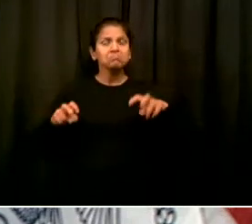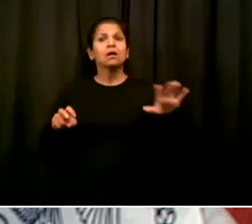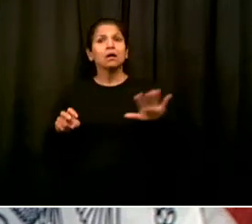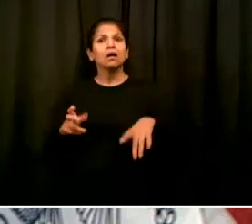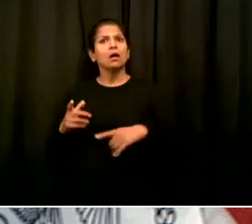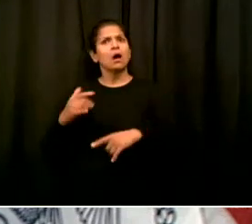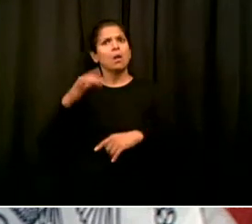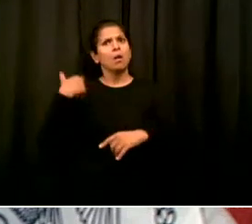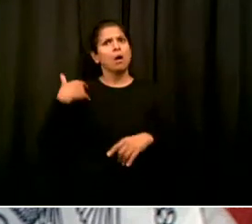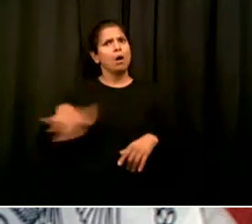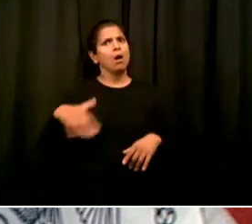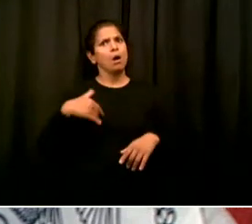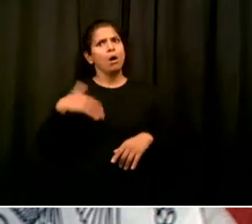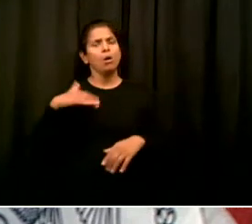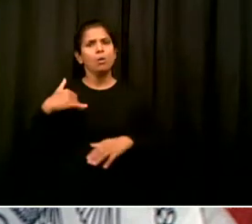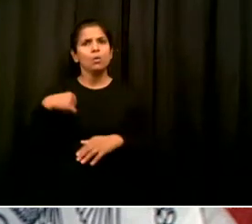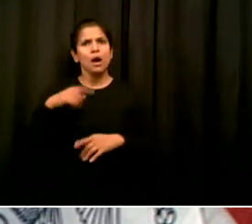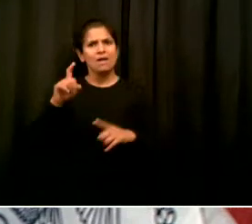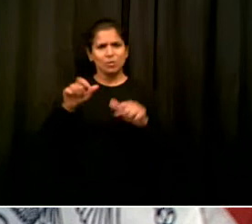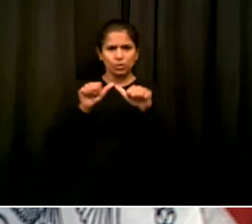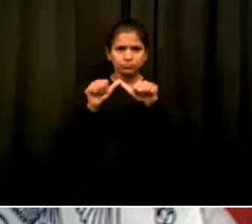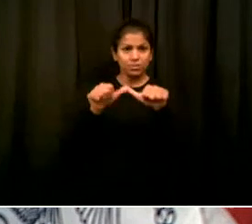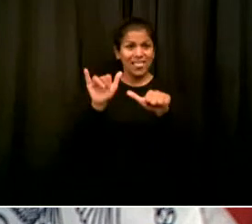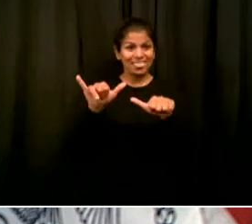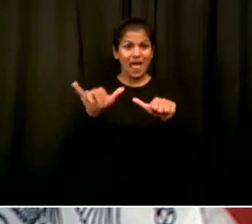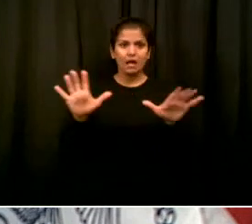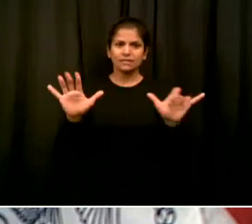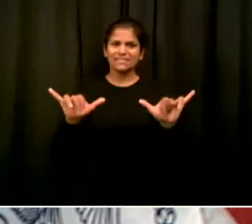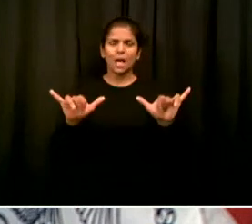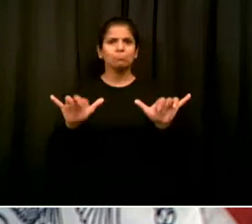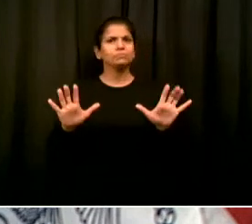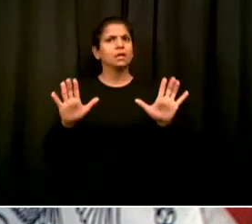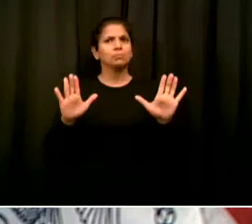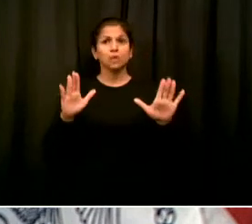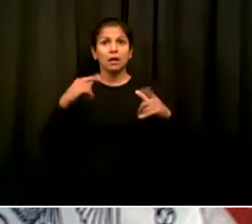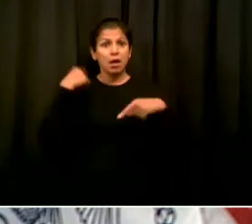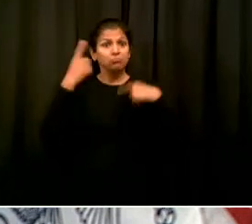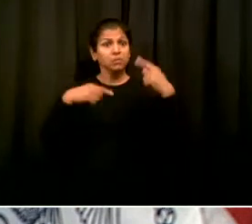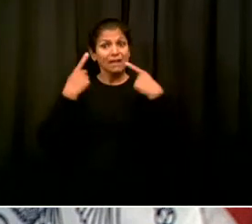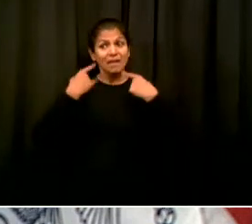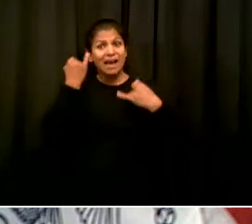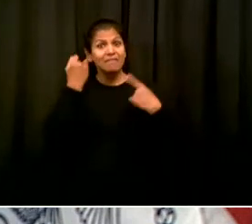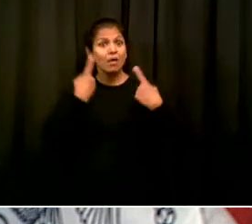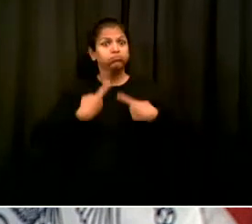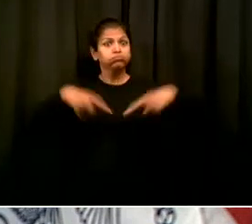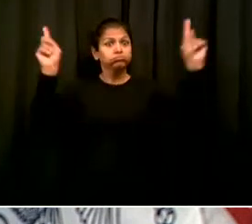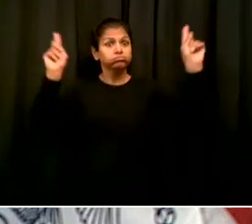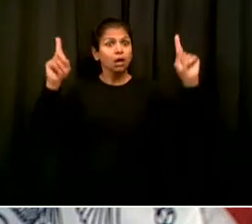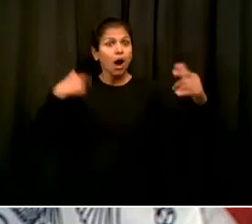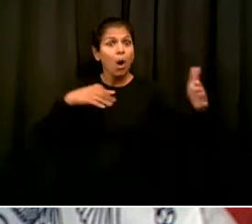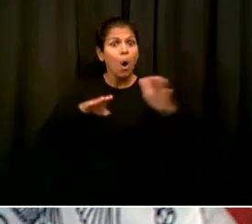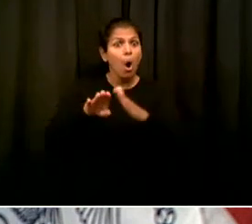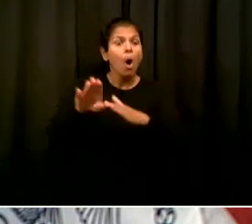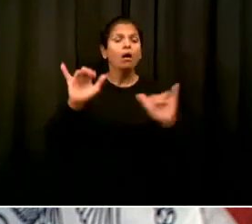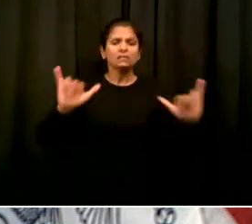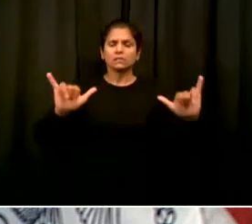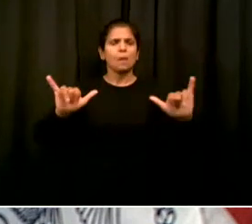THE CLEANING, THE DISTANCING, EVERYTHING THAT WE'VE BEEN DOING. WE DO NEED TO REALLY BE MINDFUL OF WHAT HASASW OROREKD AND LEAN INTO THAT SUCCESS. TBU W WE ALALO SHAV